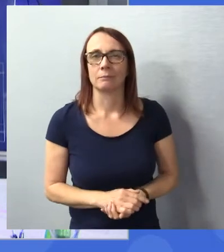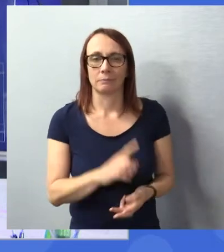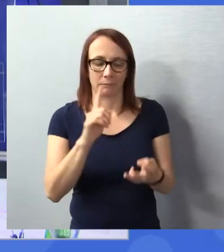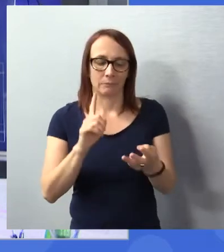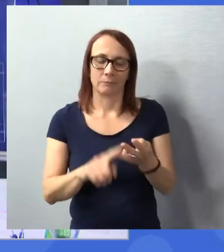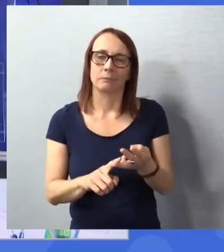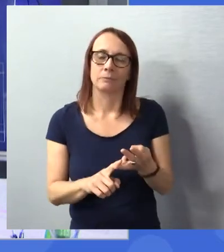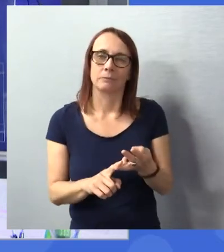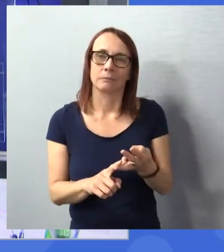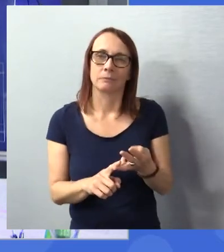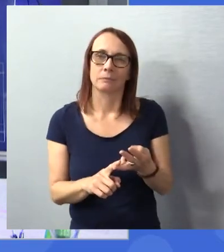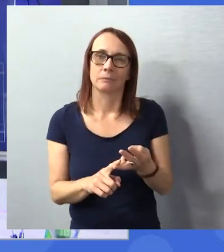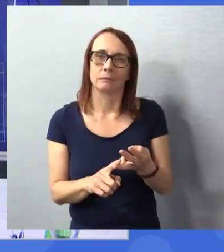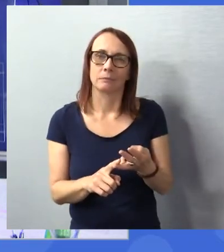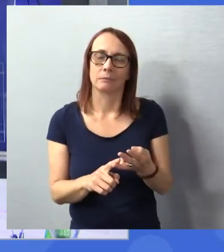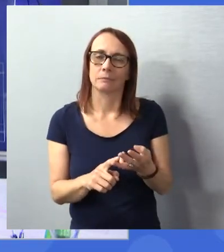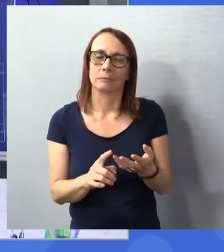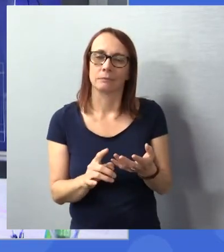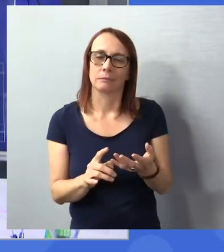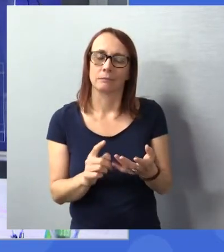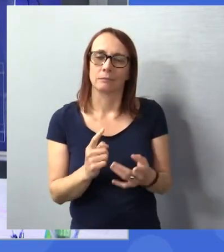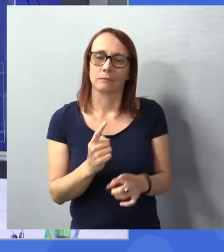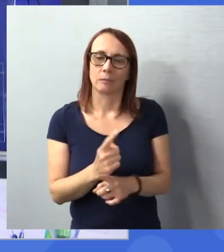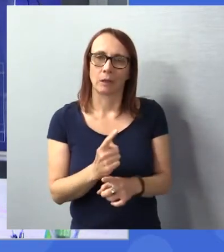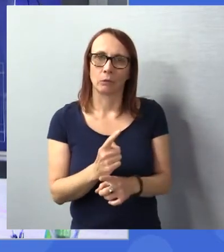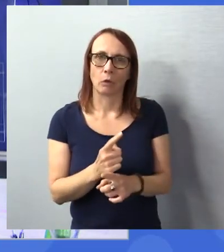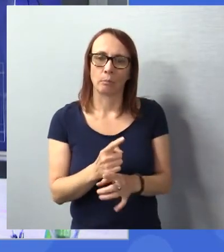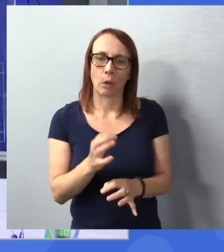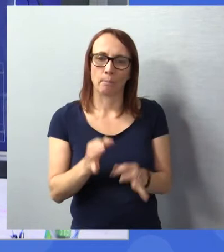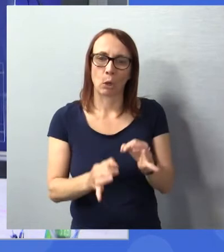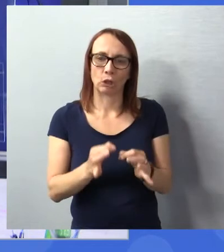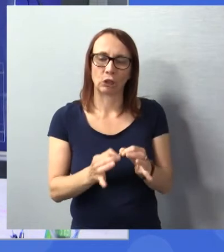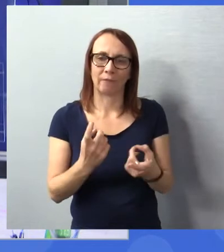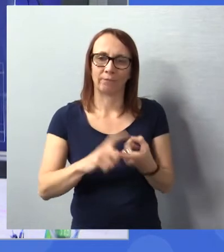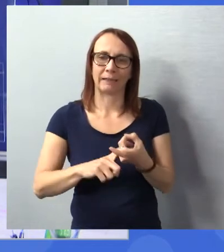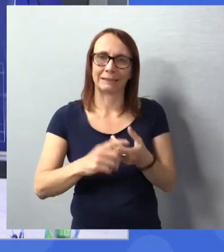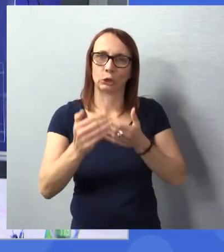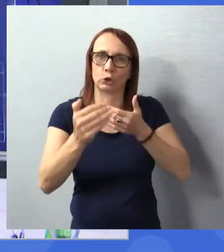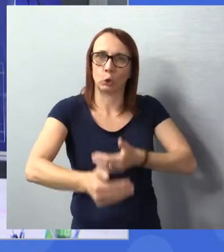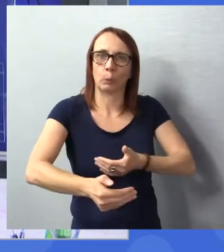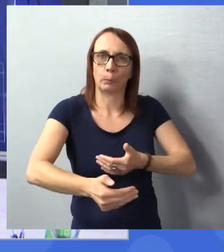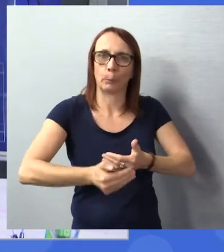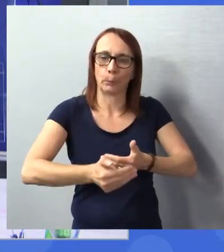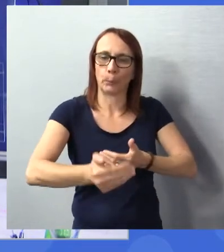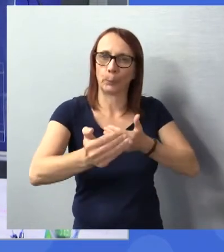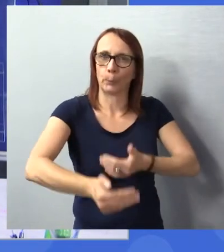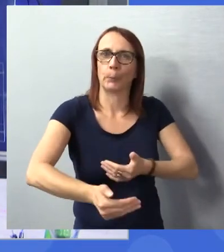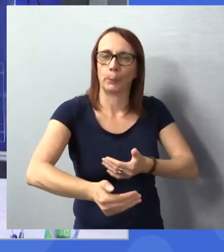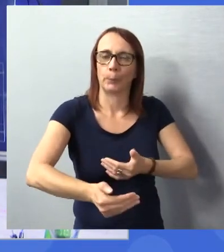with the idea of having facts terms for representatives not not just you know